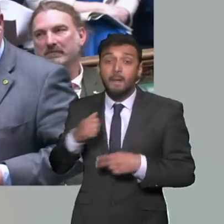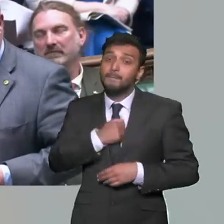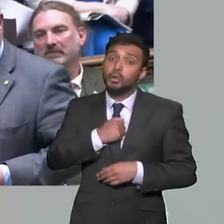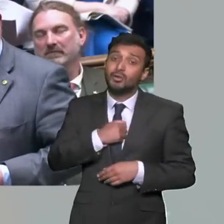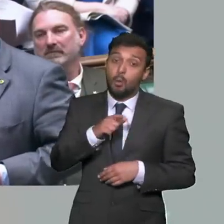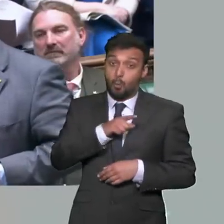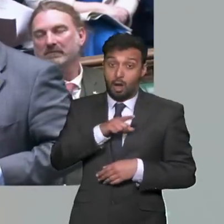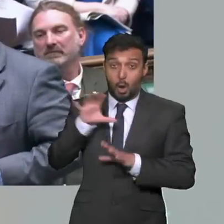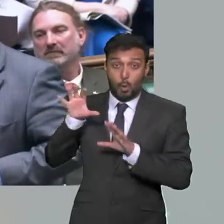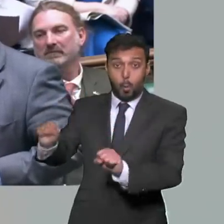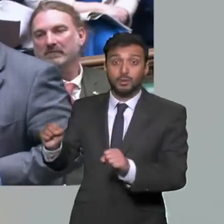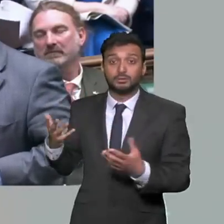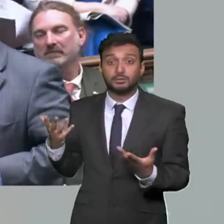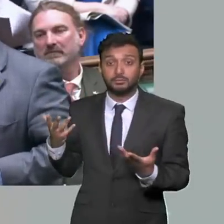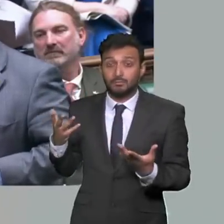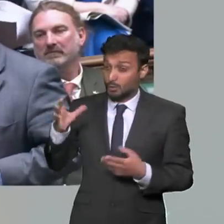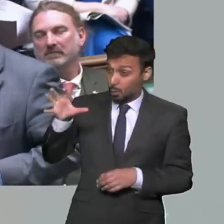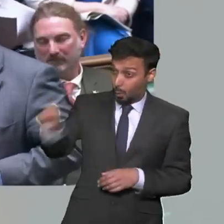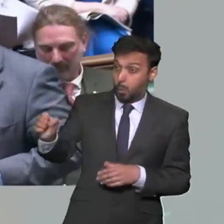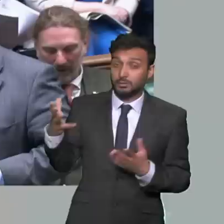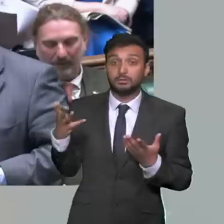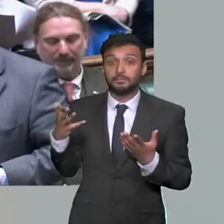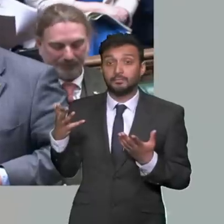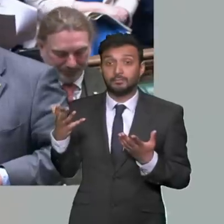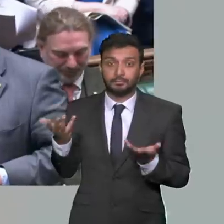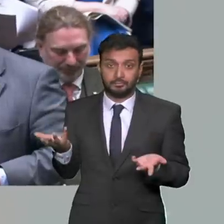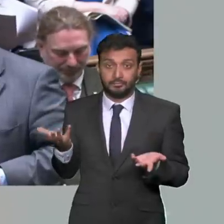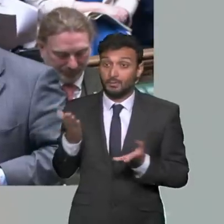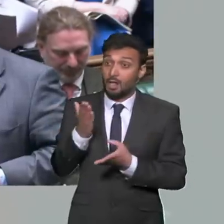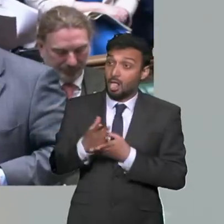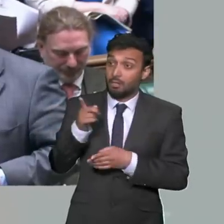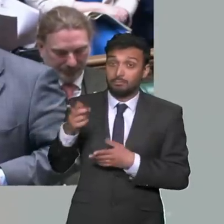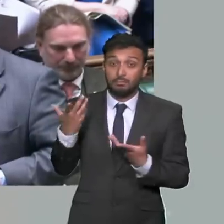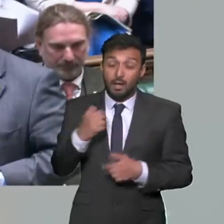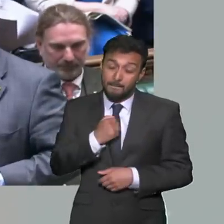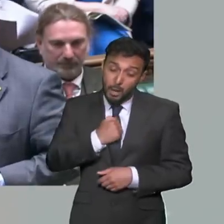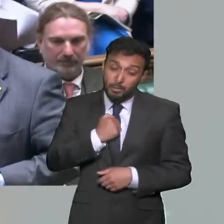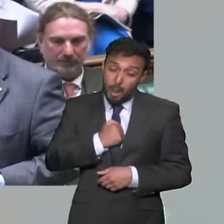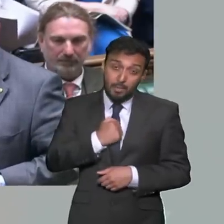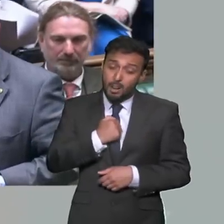The reality is that no apology will ever be enough for the families of people who lost